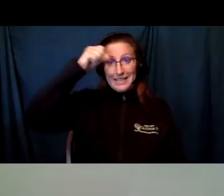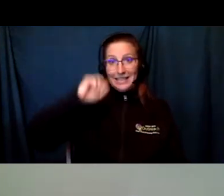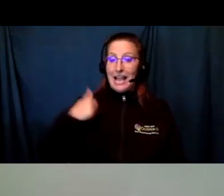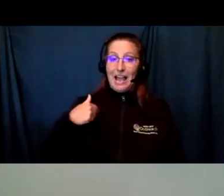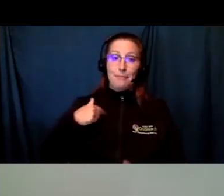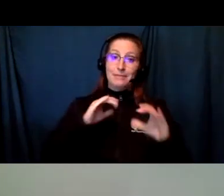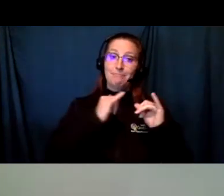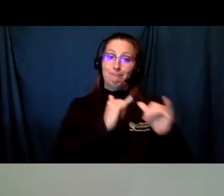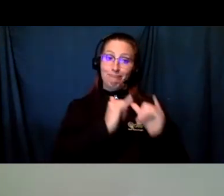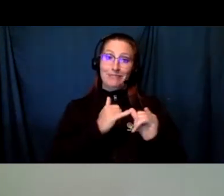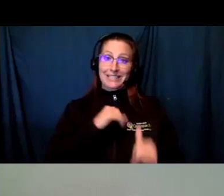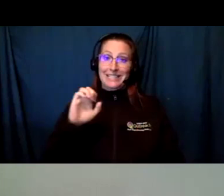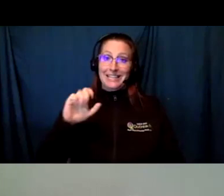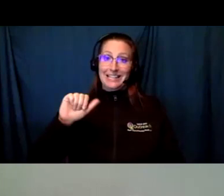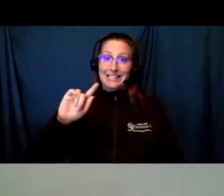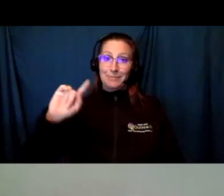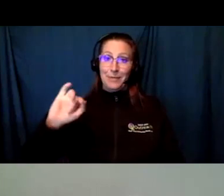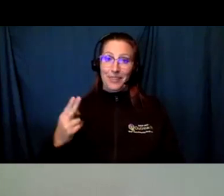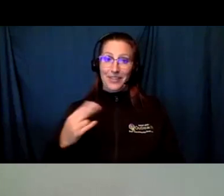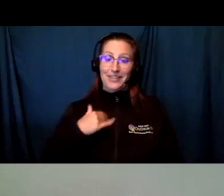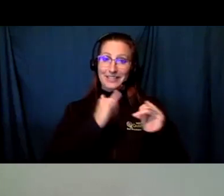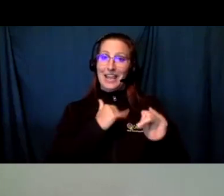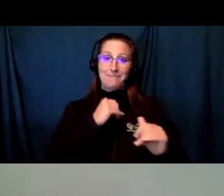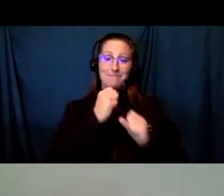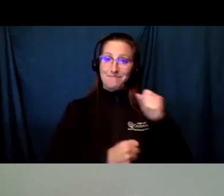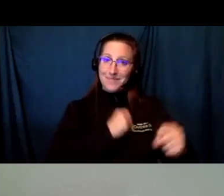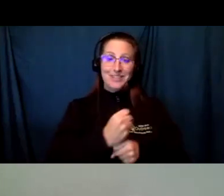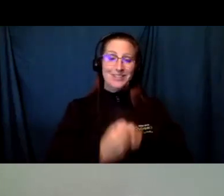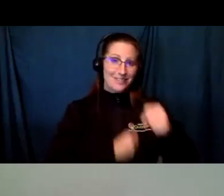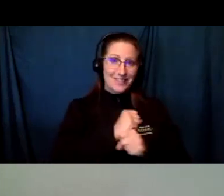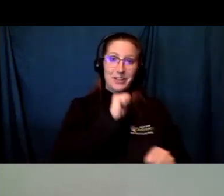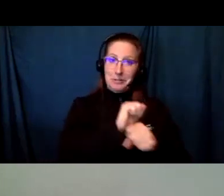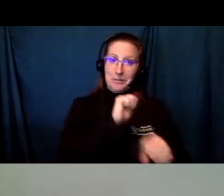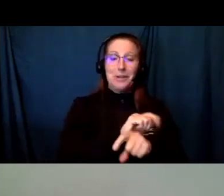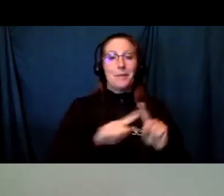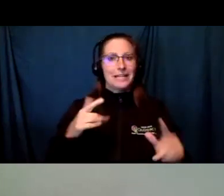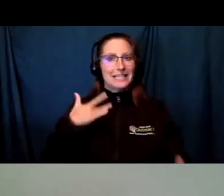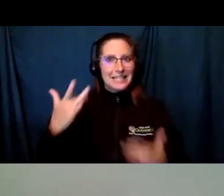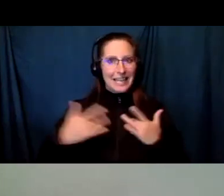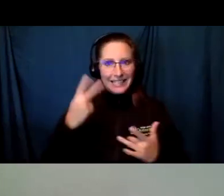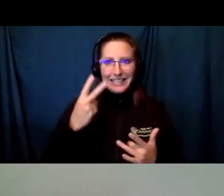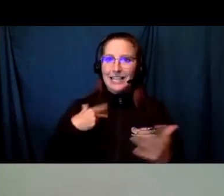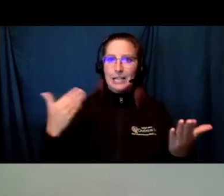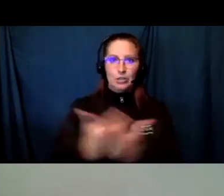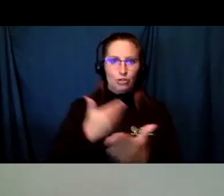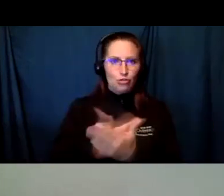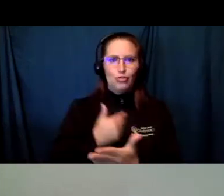has so it's really exciting to see kind of this new infusion and support for birth to three